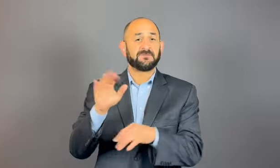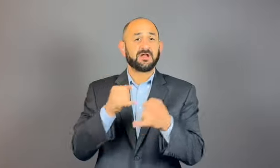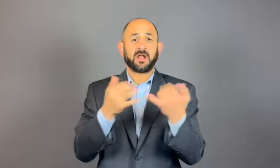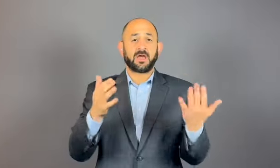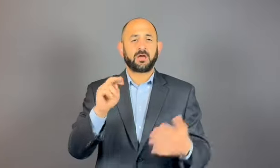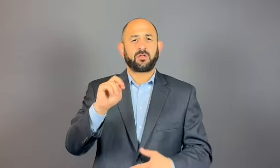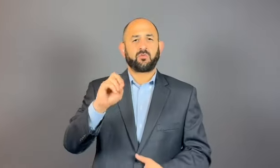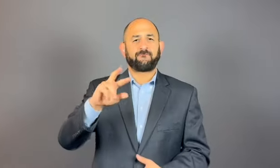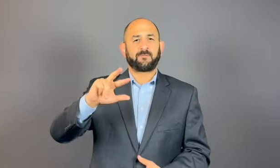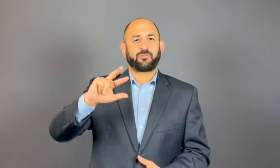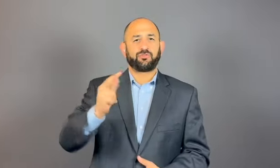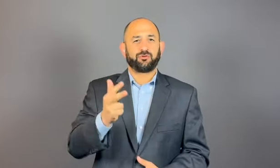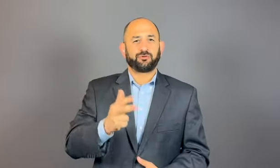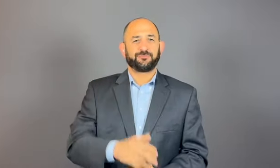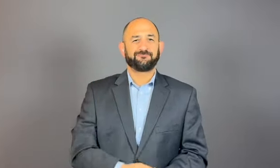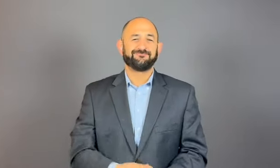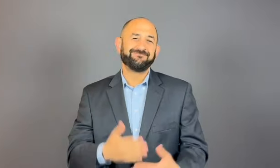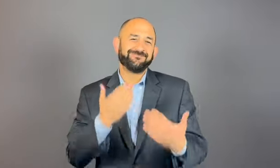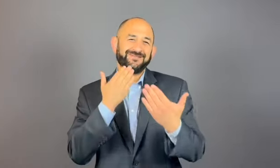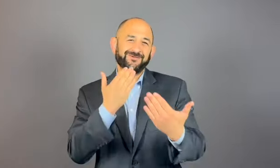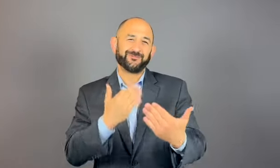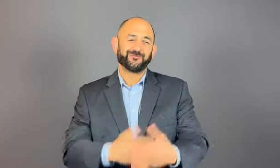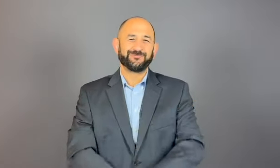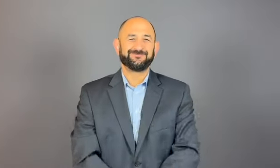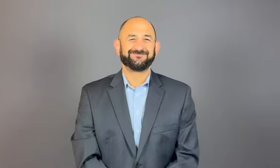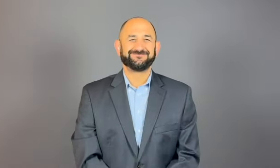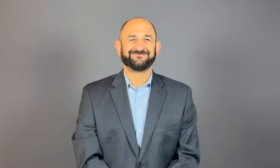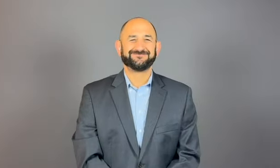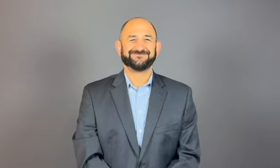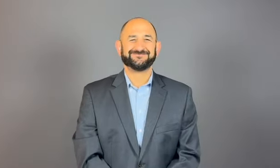apply@nnivee.com by Nov. 3, 2024.